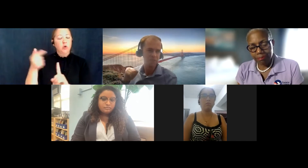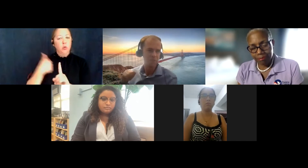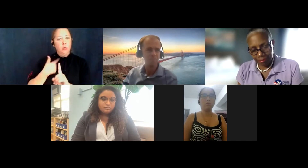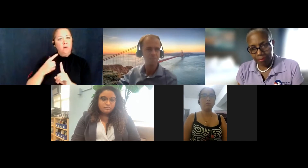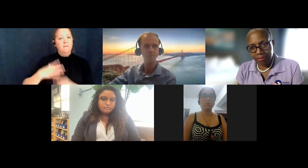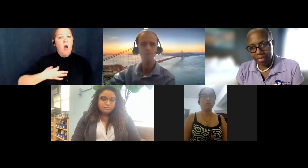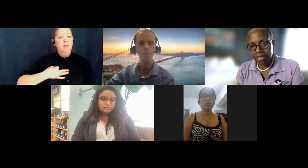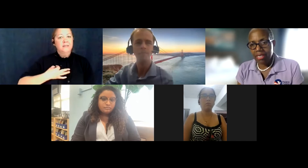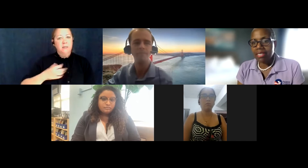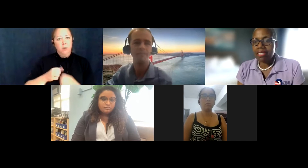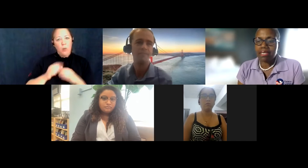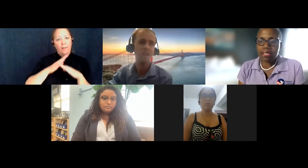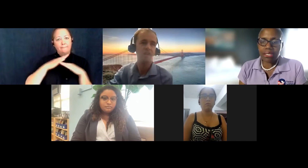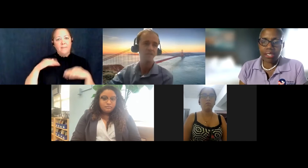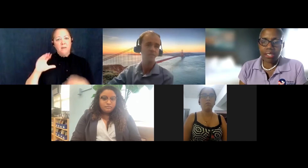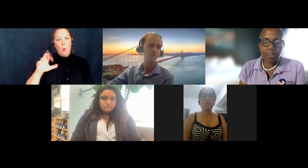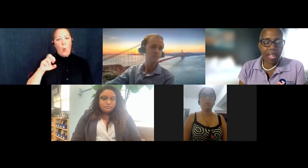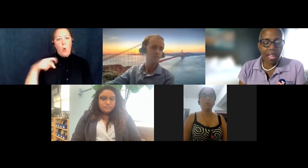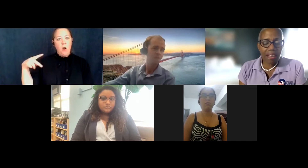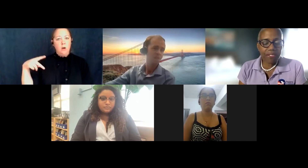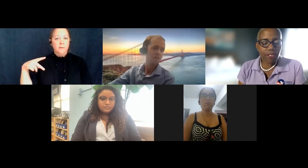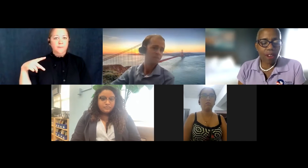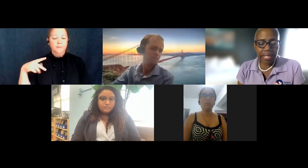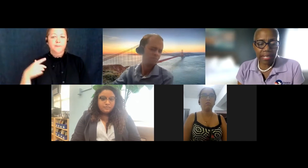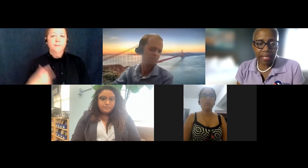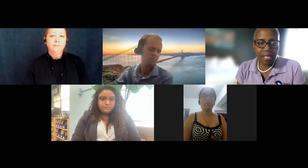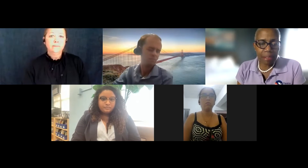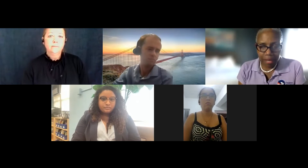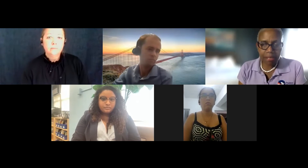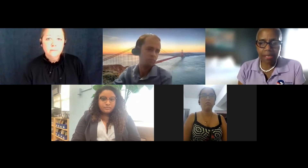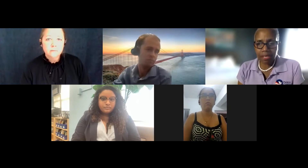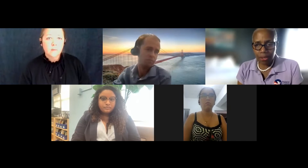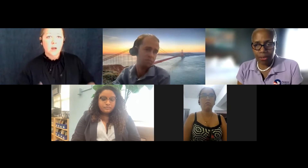I have chronic spinal stenosis,